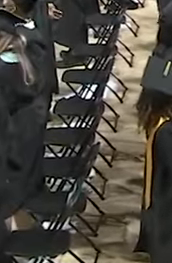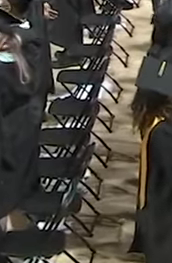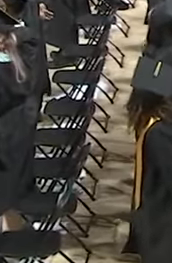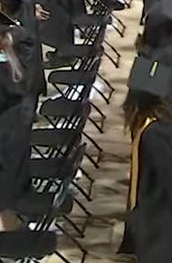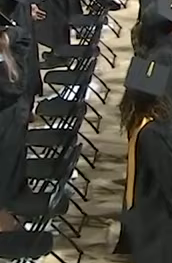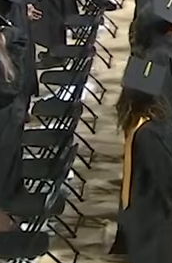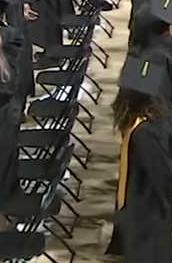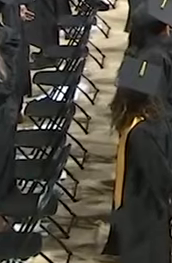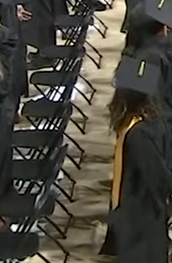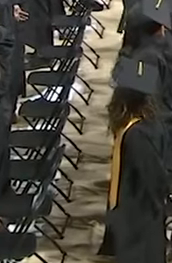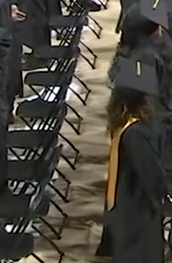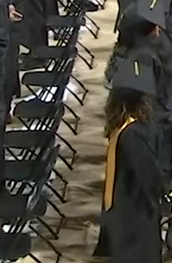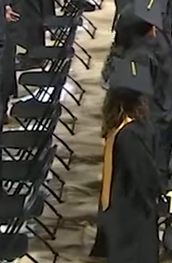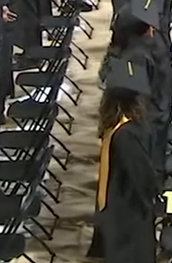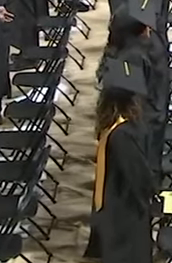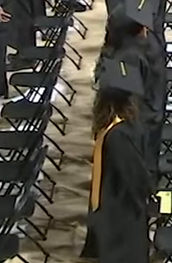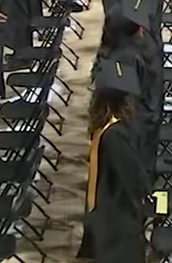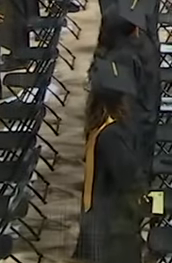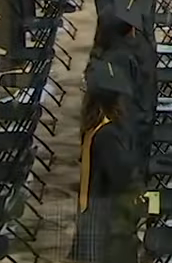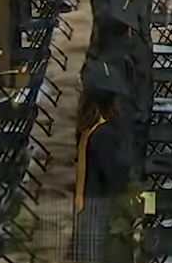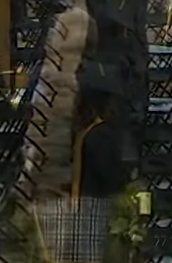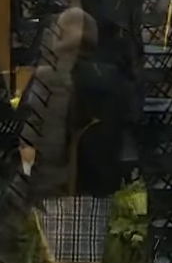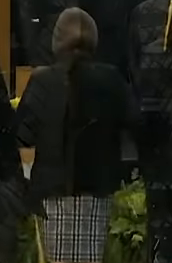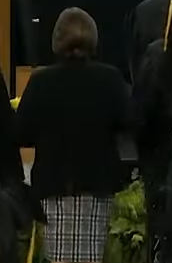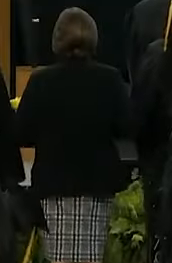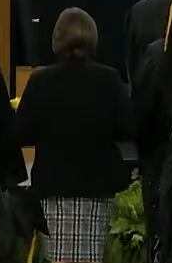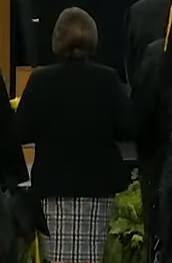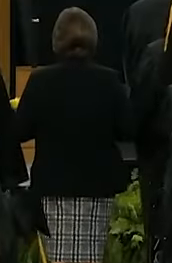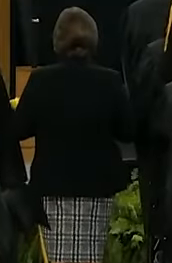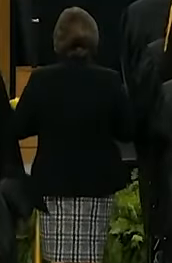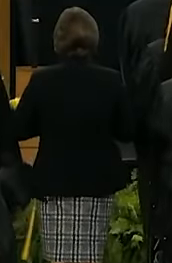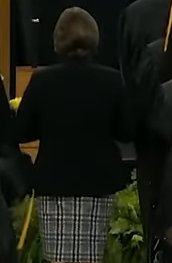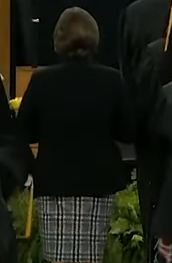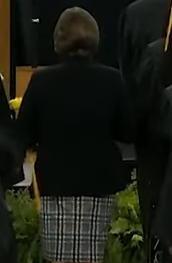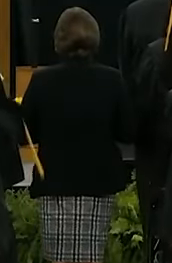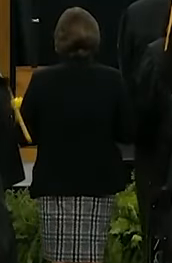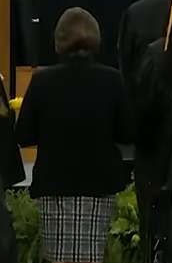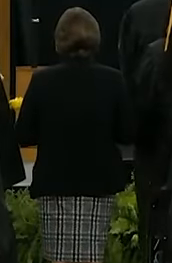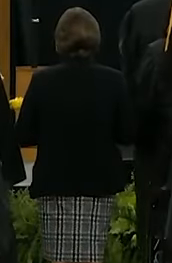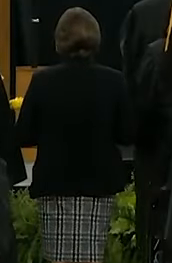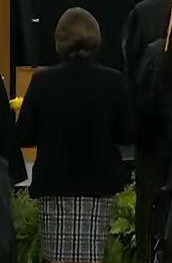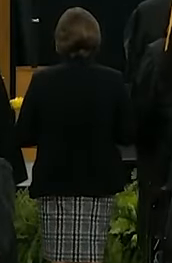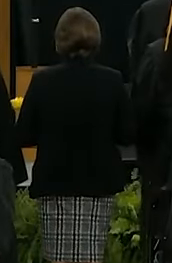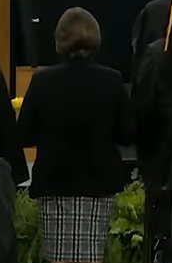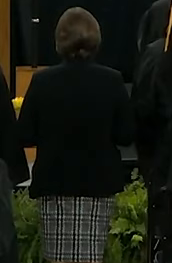and I recommend that you confer their degrees. Provost Moser, on your recommendation,